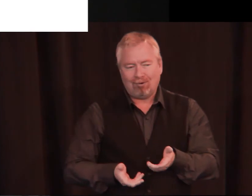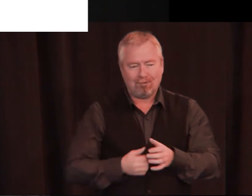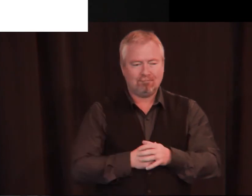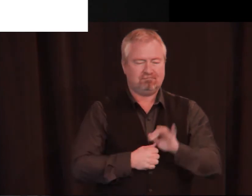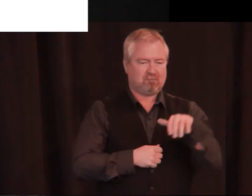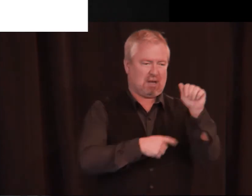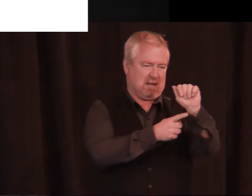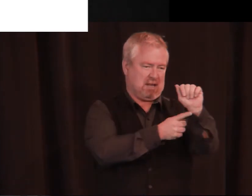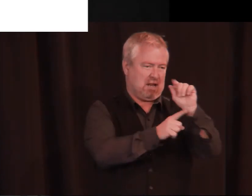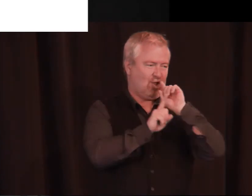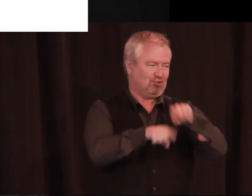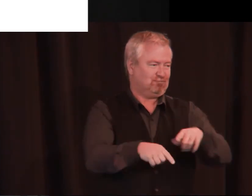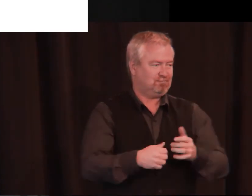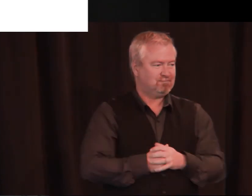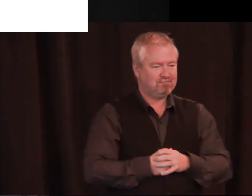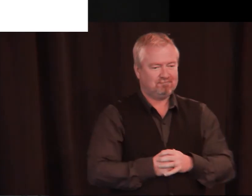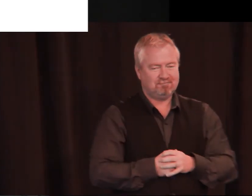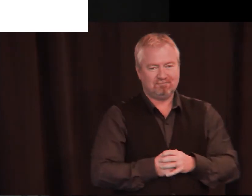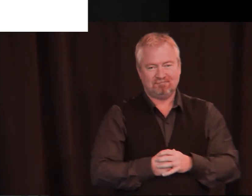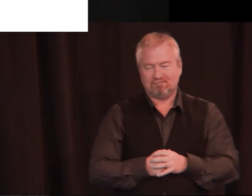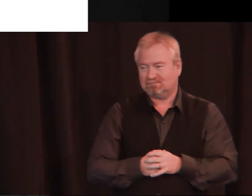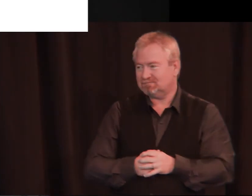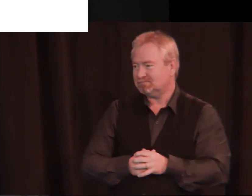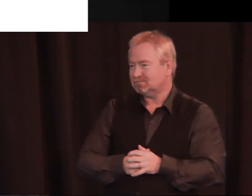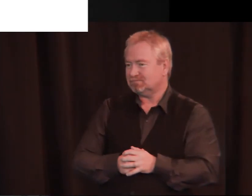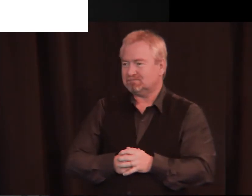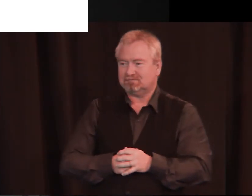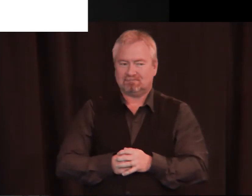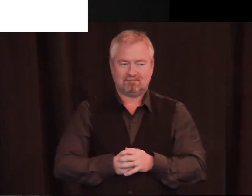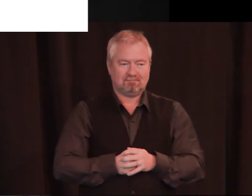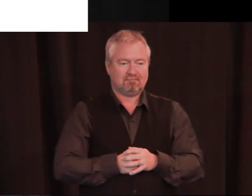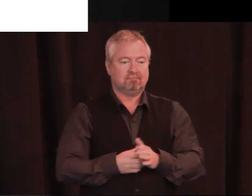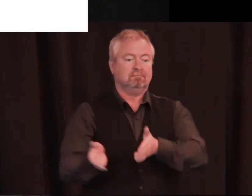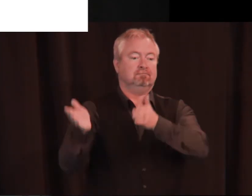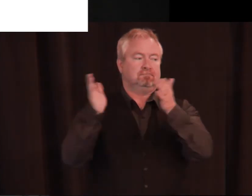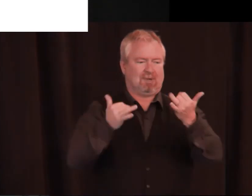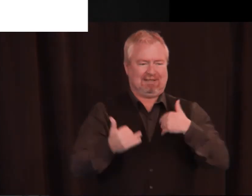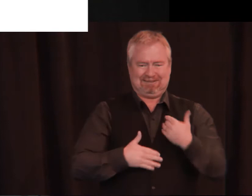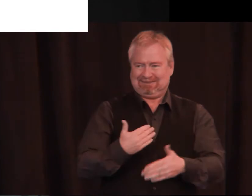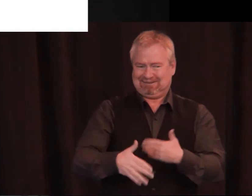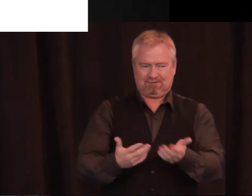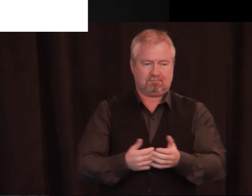Okay. So, we're moving towards -- moving along in our acronym.